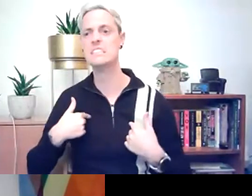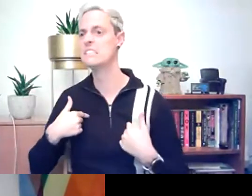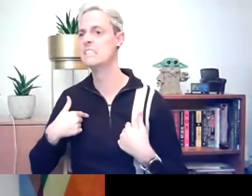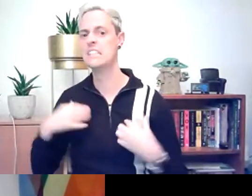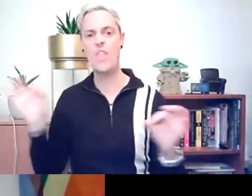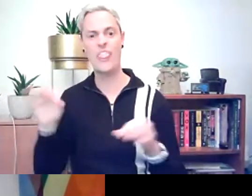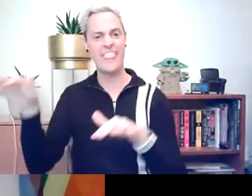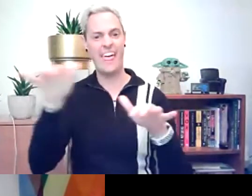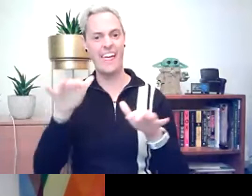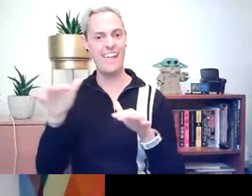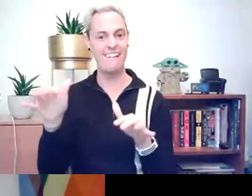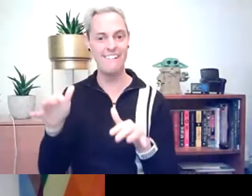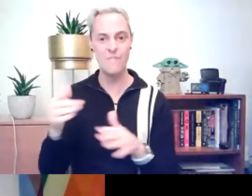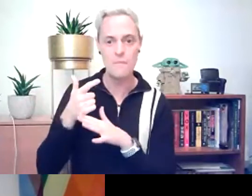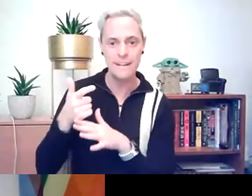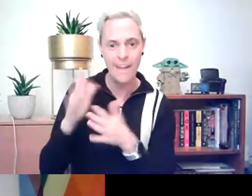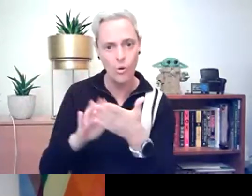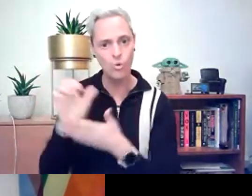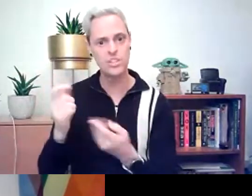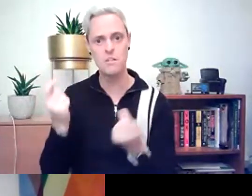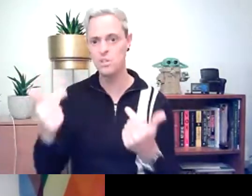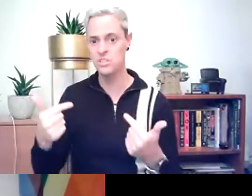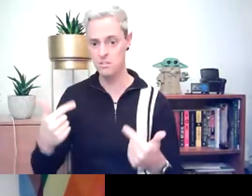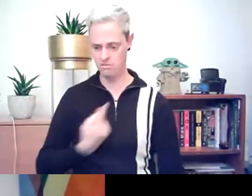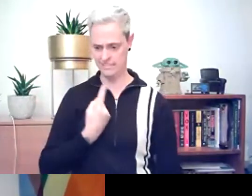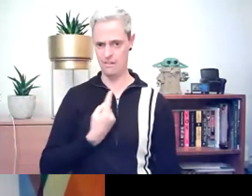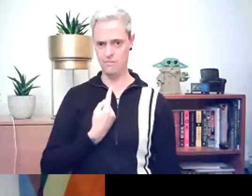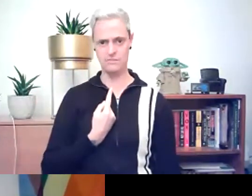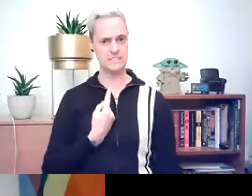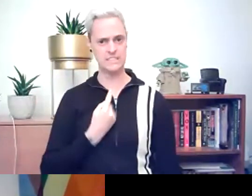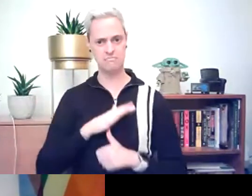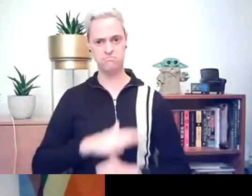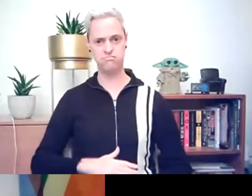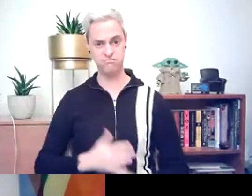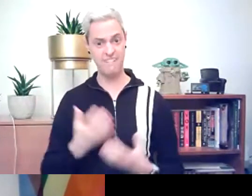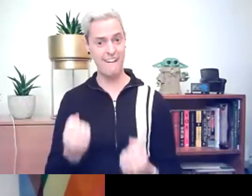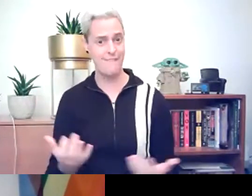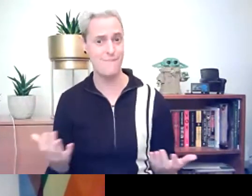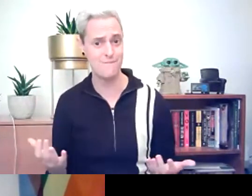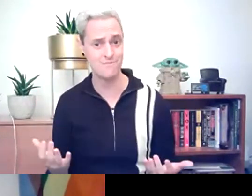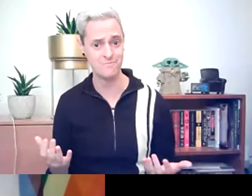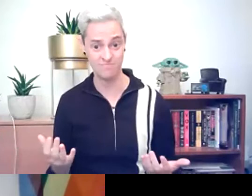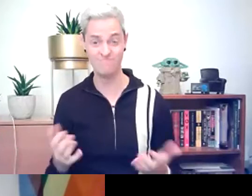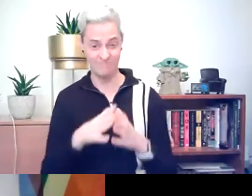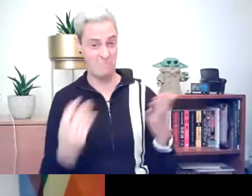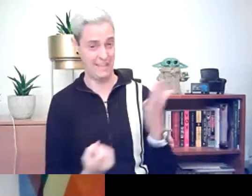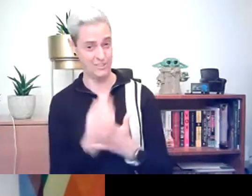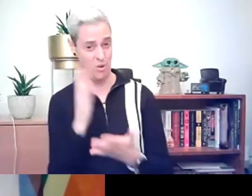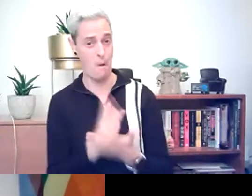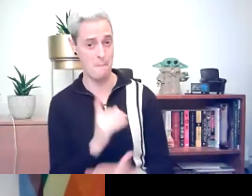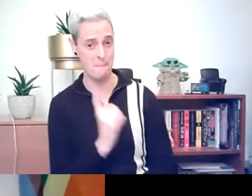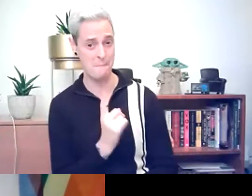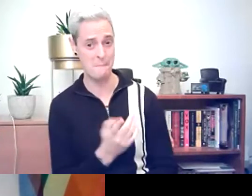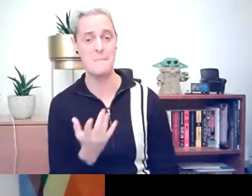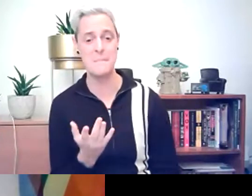and so thank you for that so could you maybe speak a bit about the research you've done